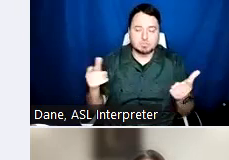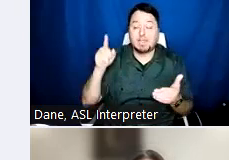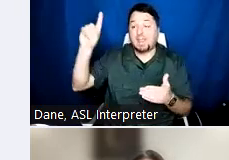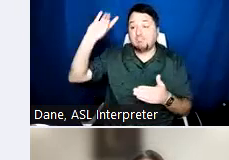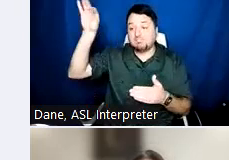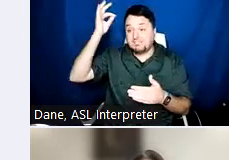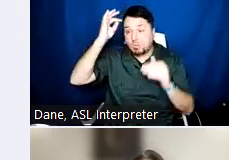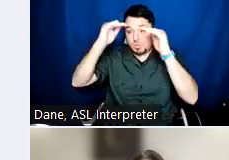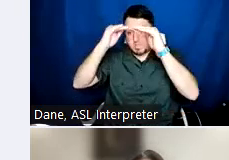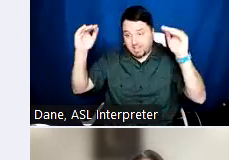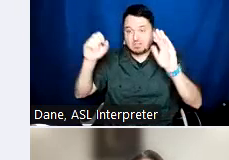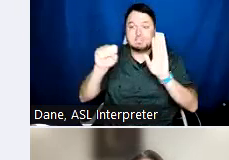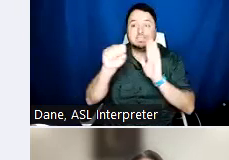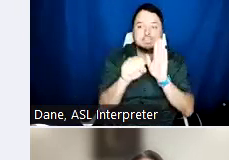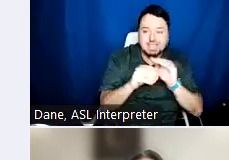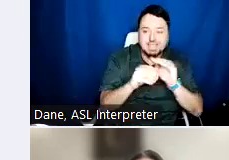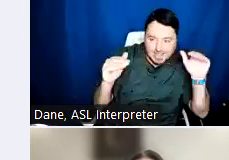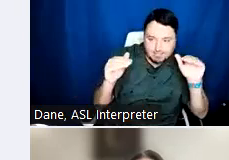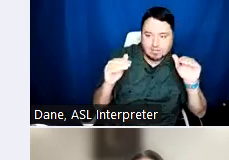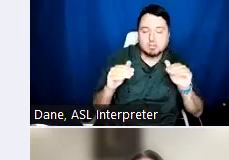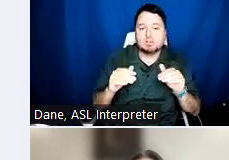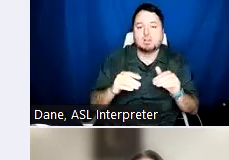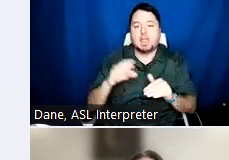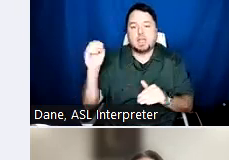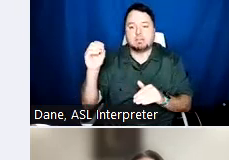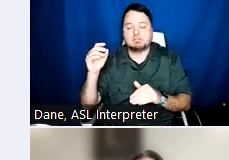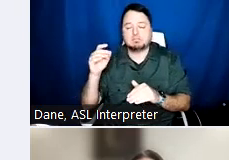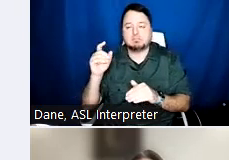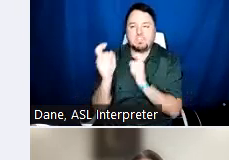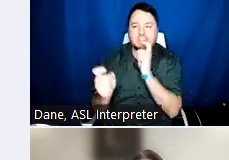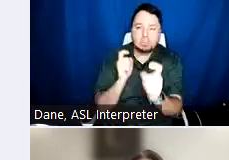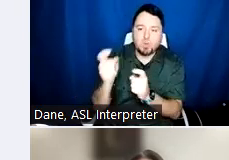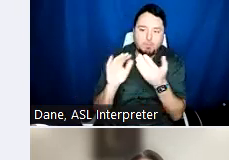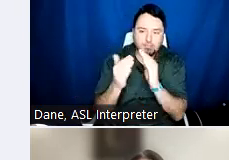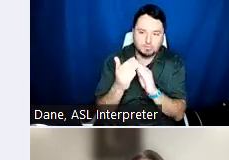at the state level and from the philanthropic community to find everyone in that ecosystem.